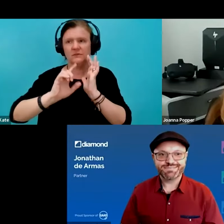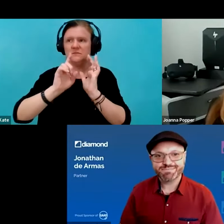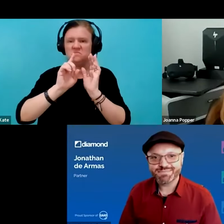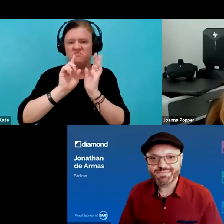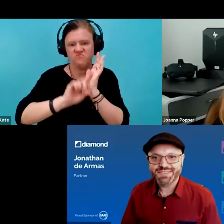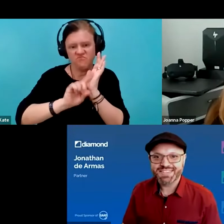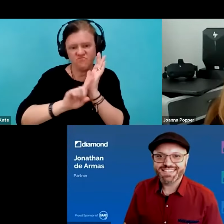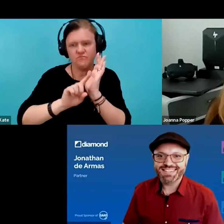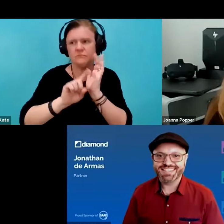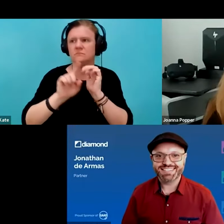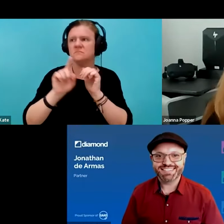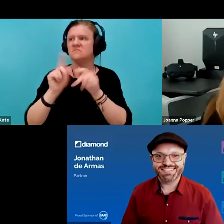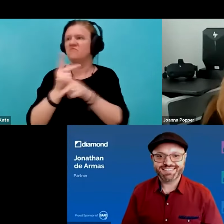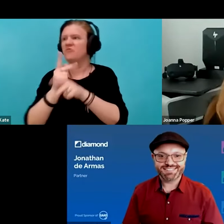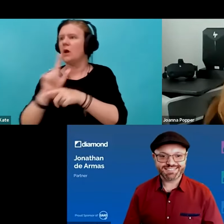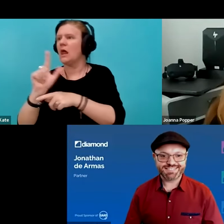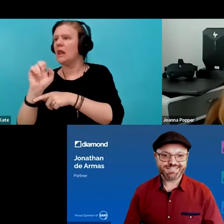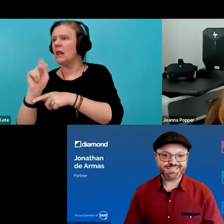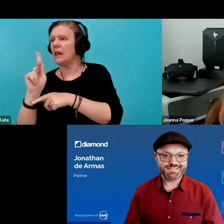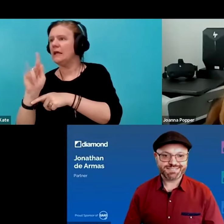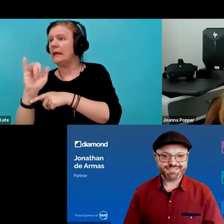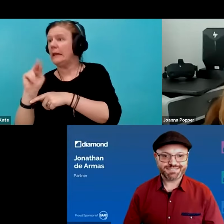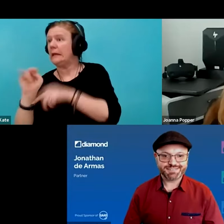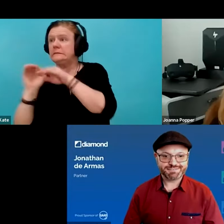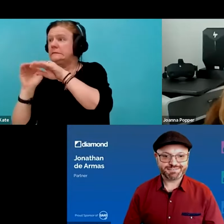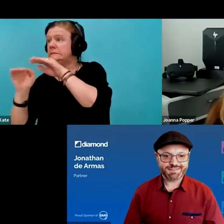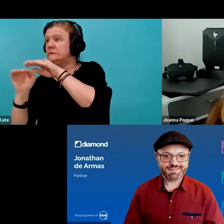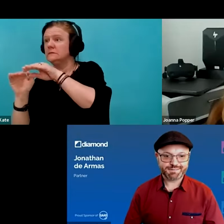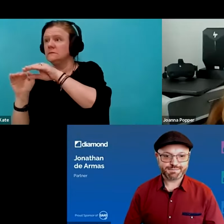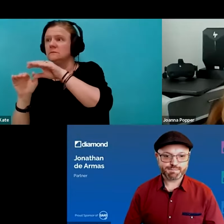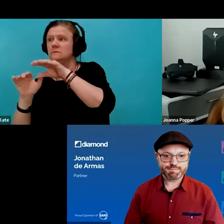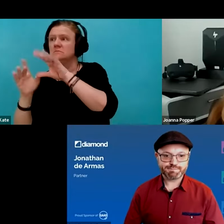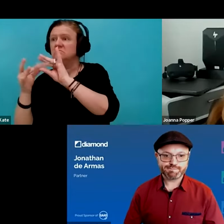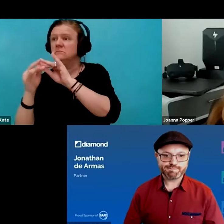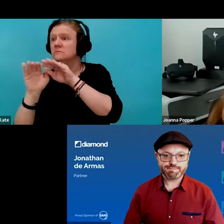LinkedIn and to message everyone who worked in the field and also you